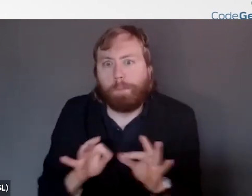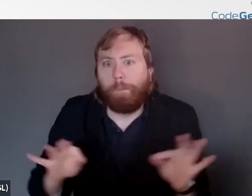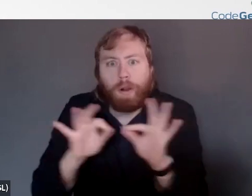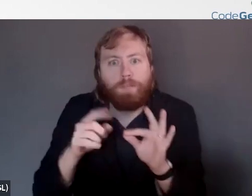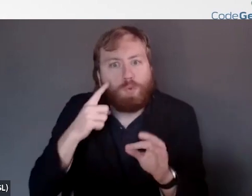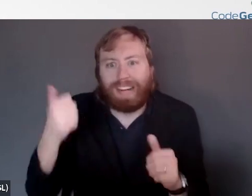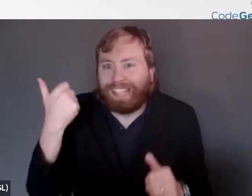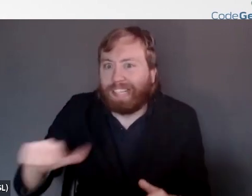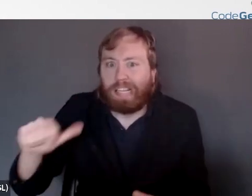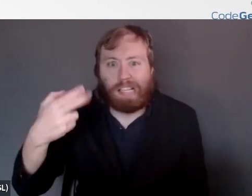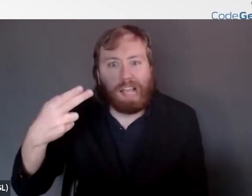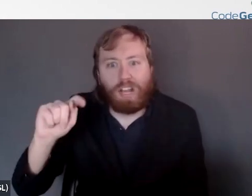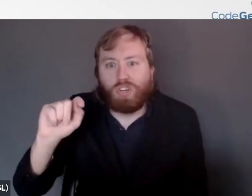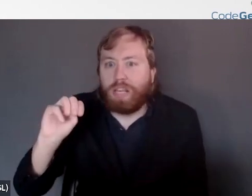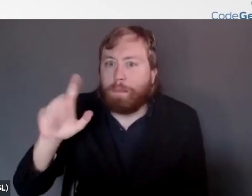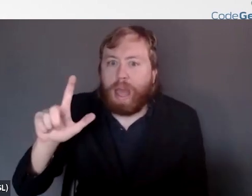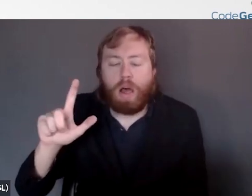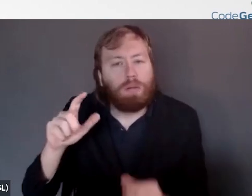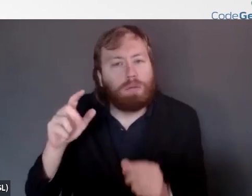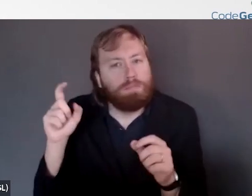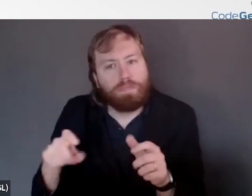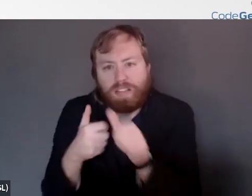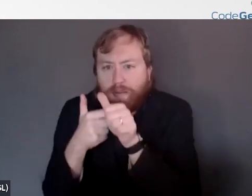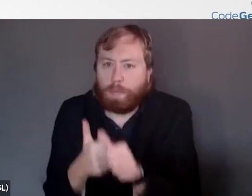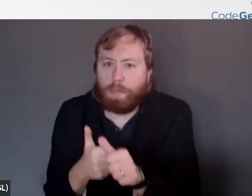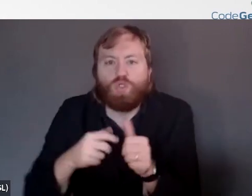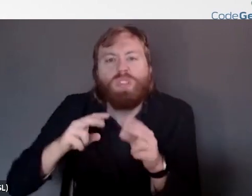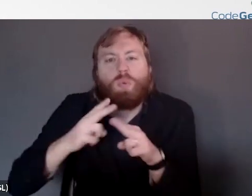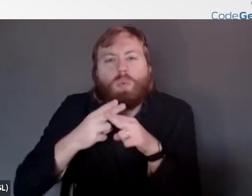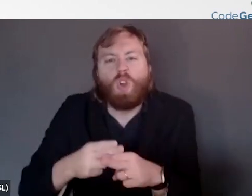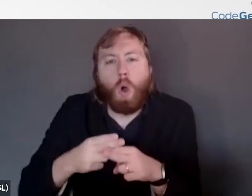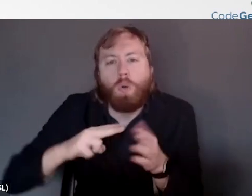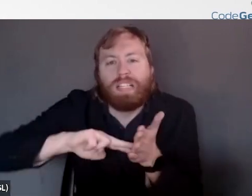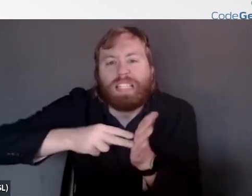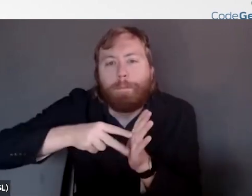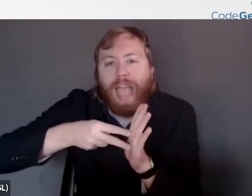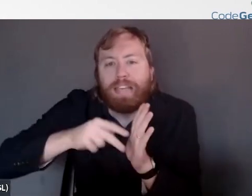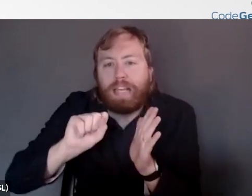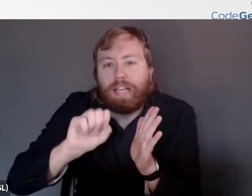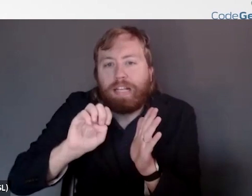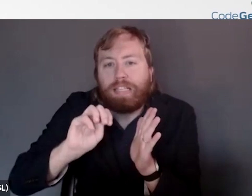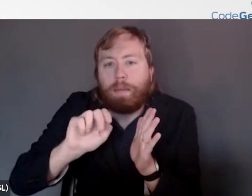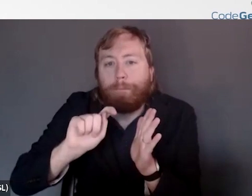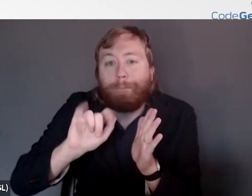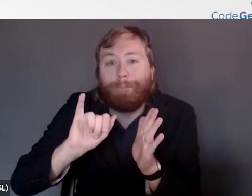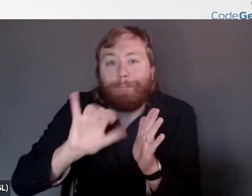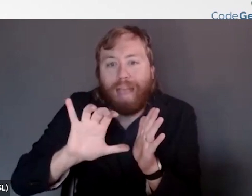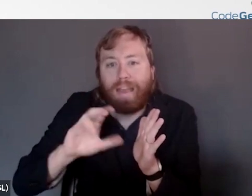what we call semantic HTML whenever possible. If you're not familiar with the term semantic HTML,